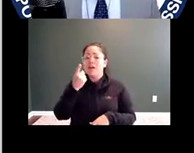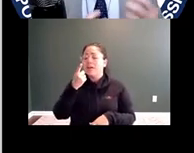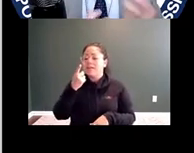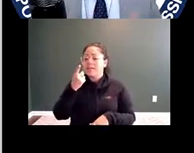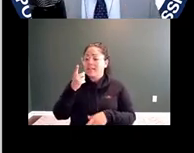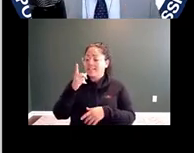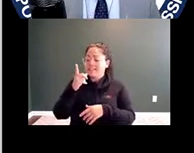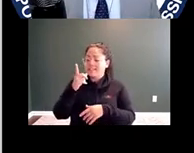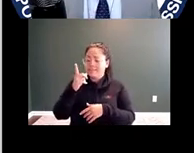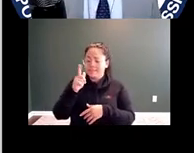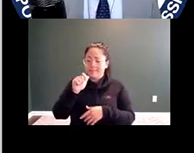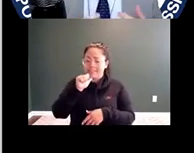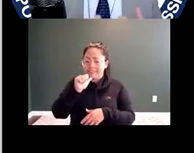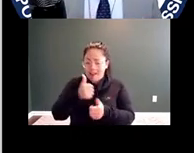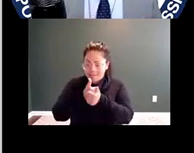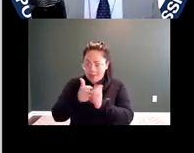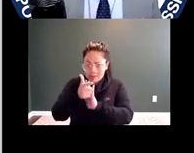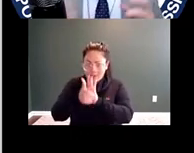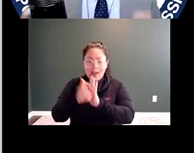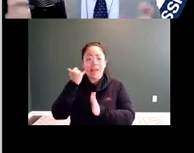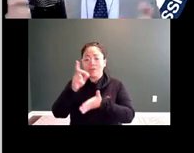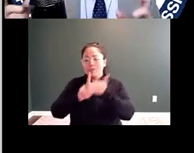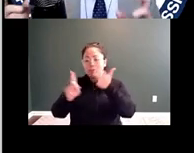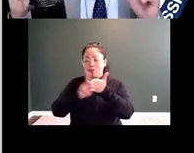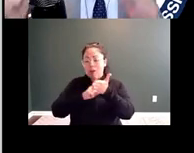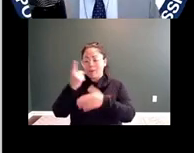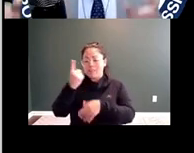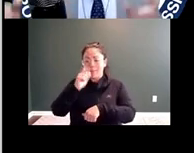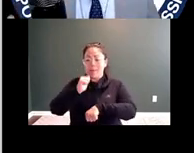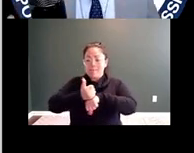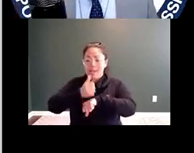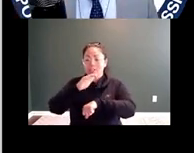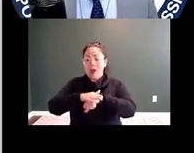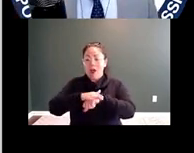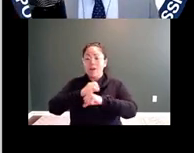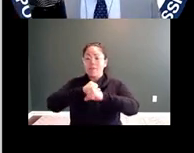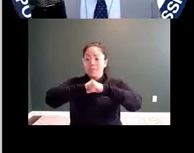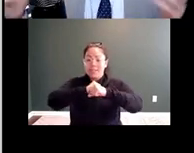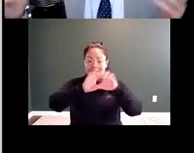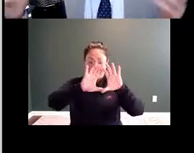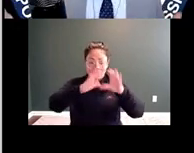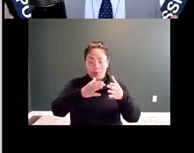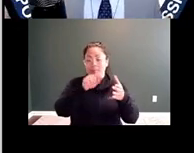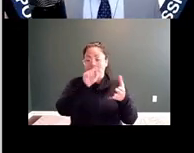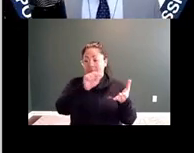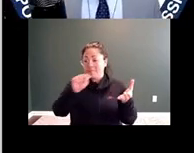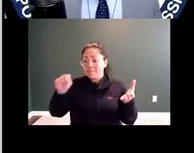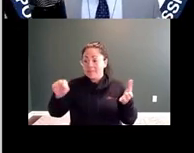to discriminate against someone based on a protected basis. And what are those protective bases?